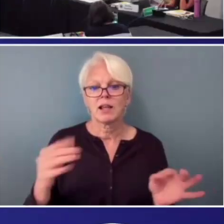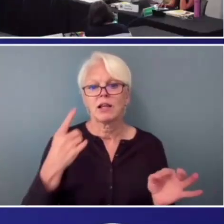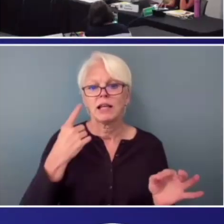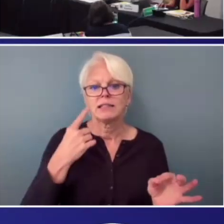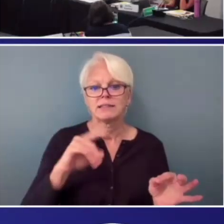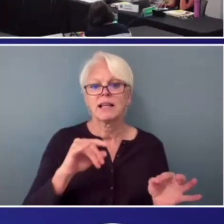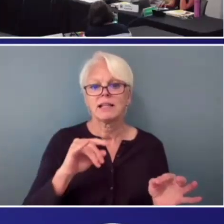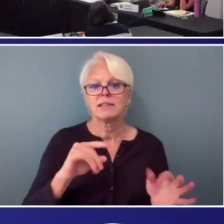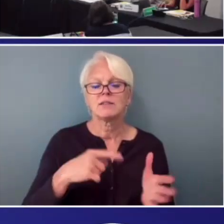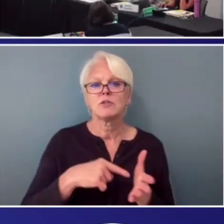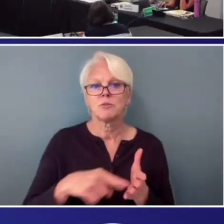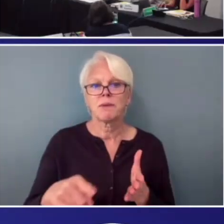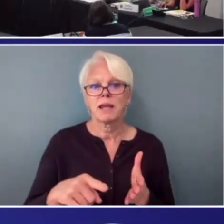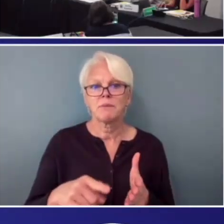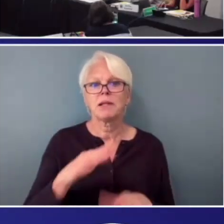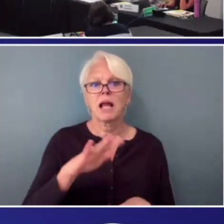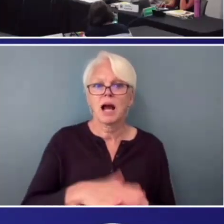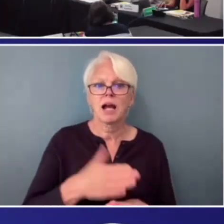July -- June 3rd -- June 30,